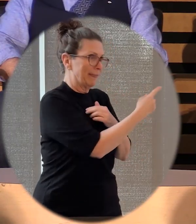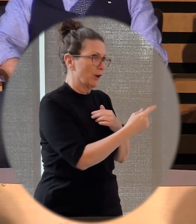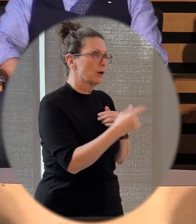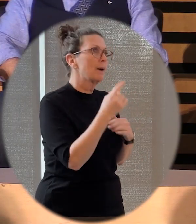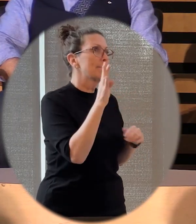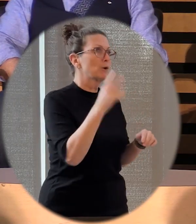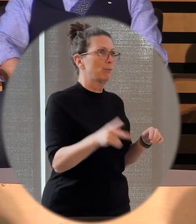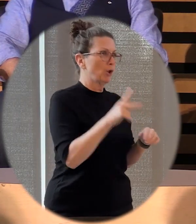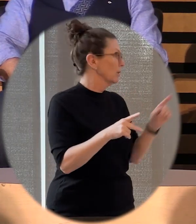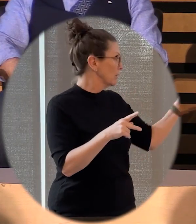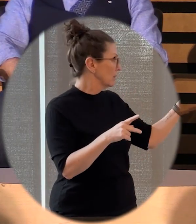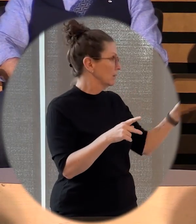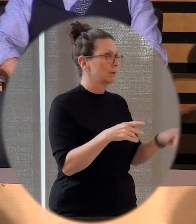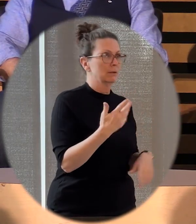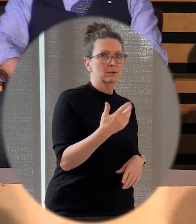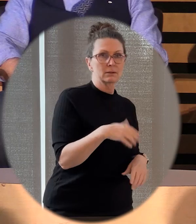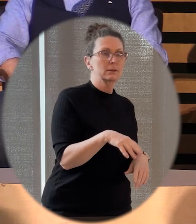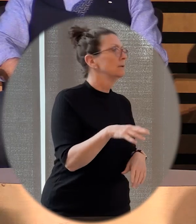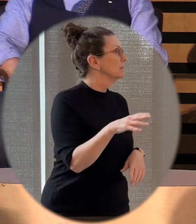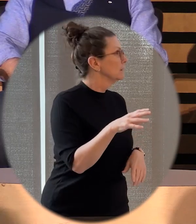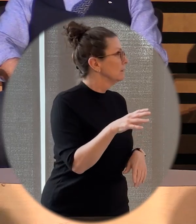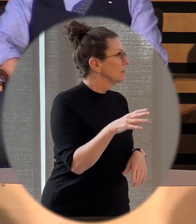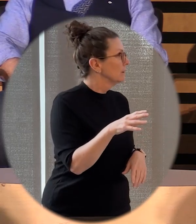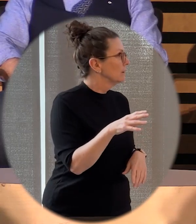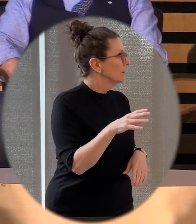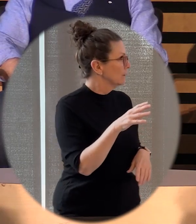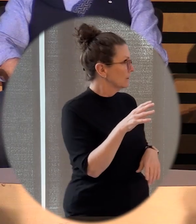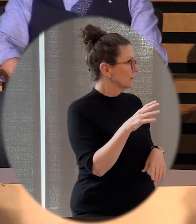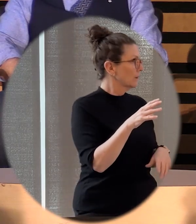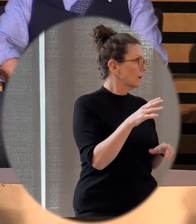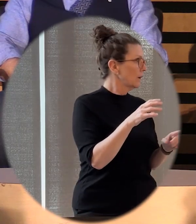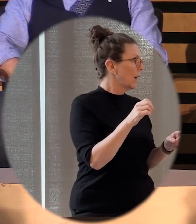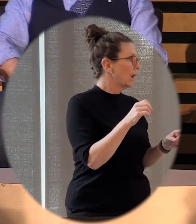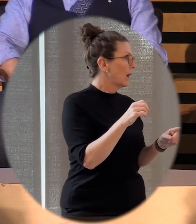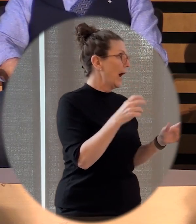going to film this and then I'm going to put put it on um on uh social media and I just need you to